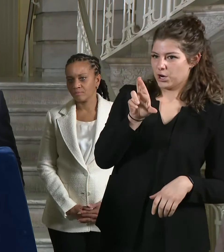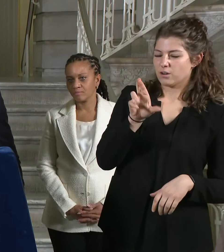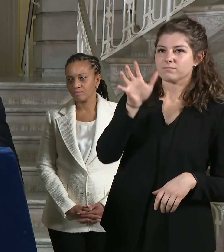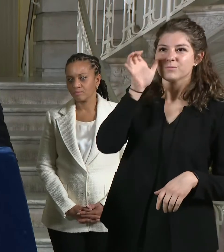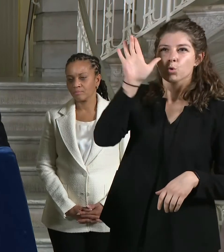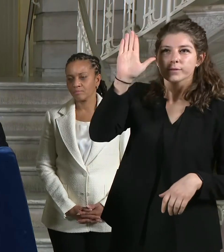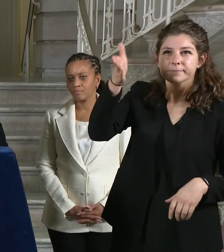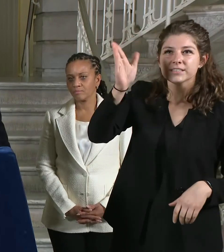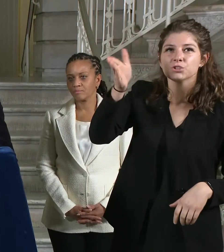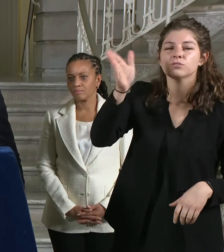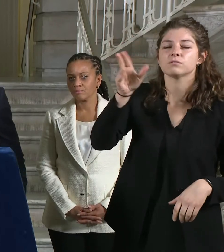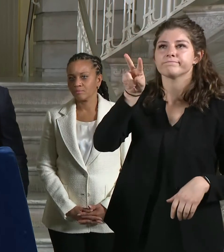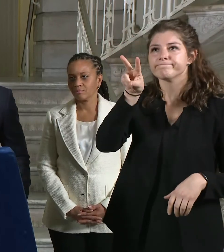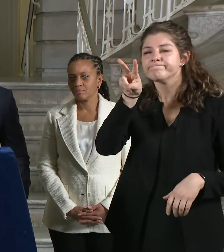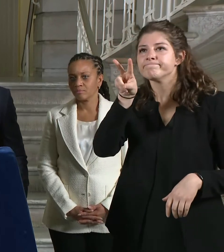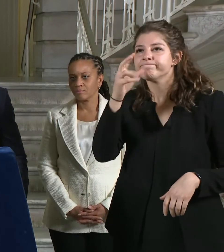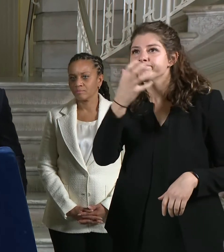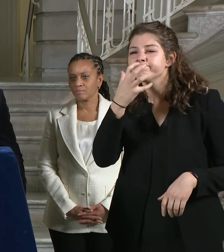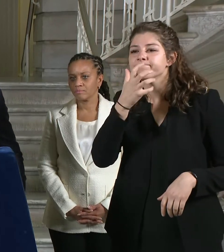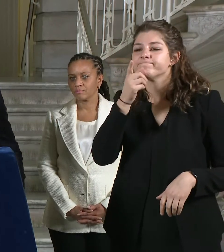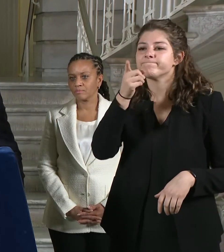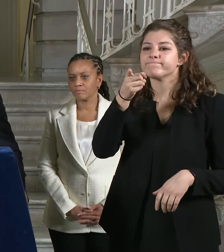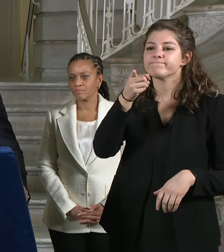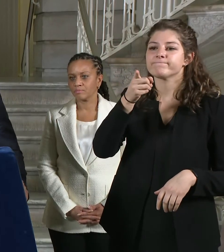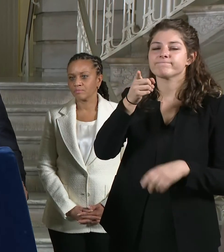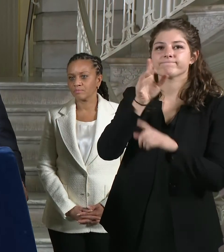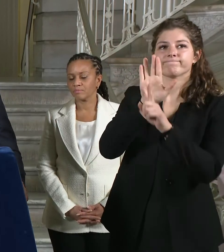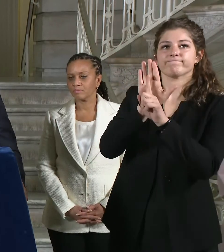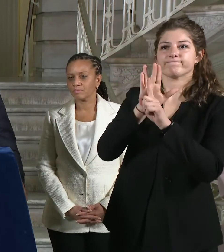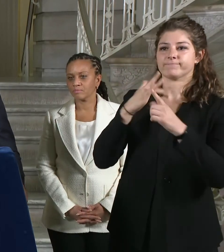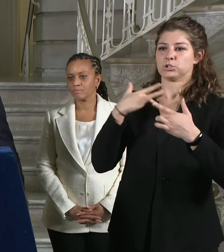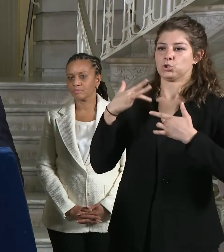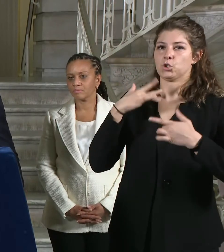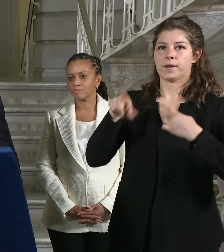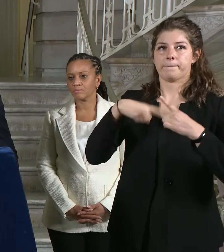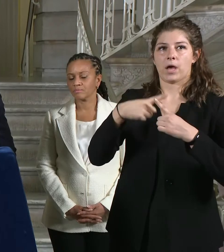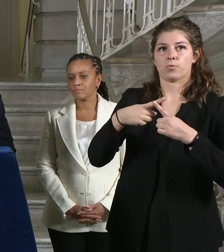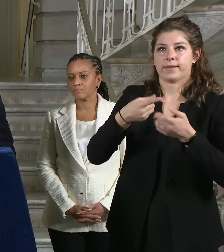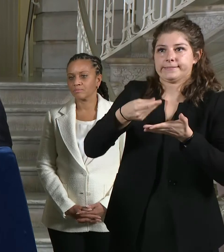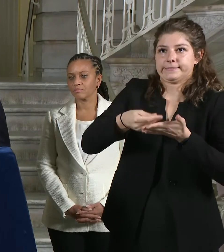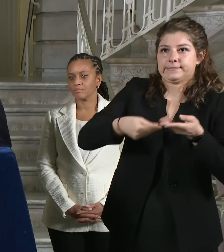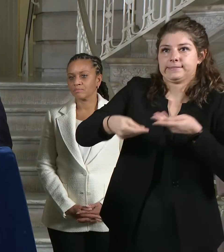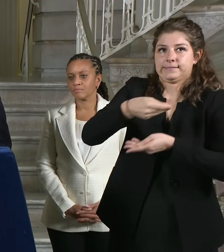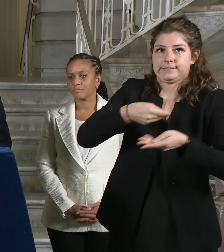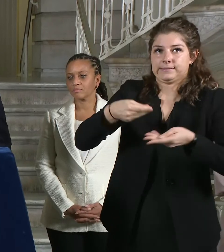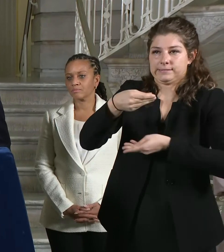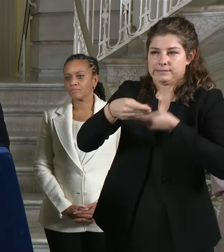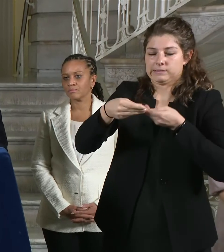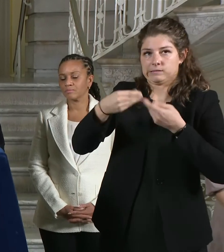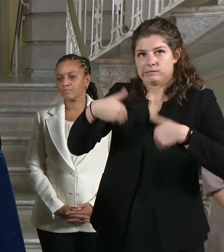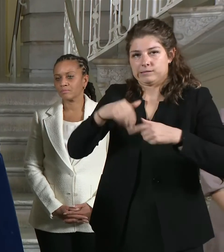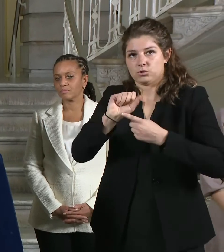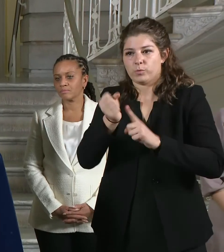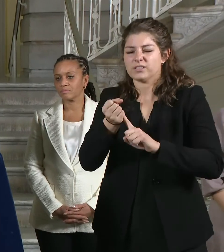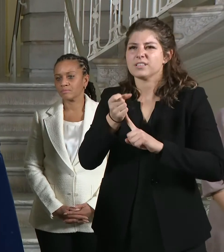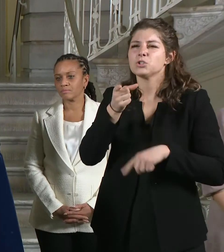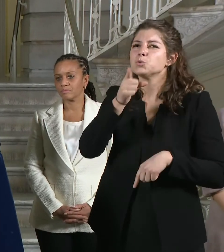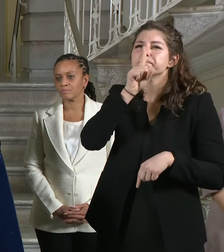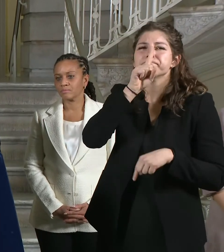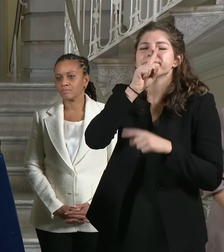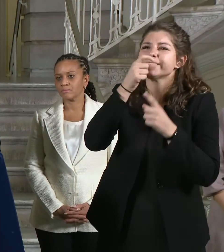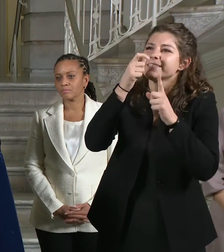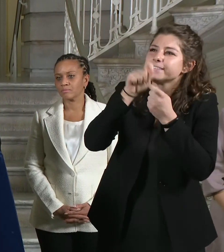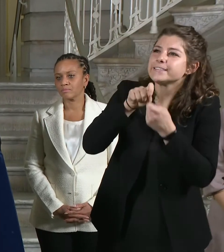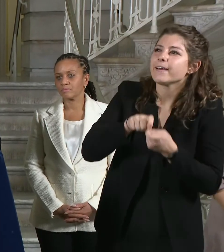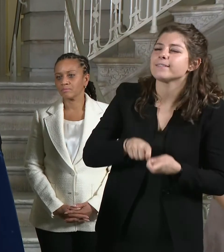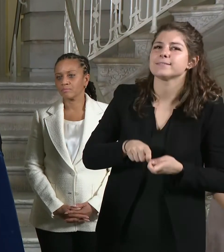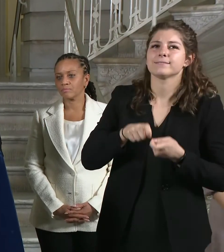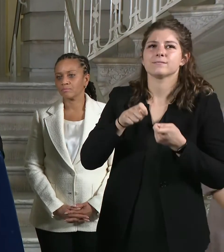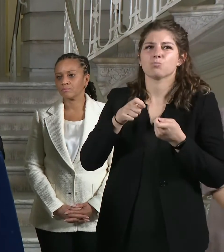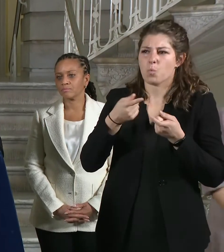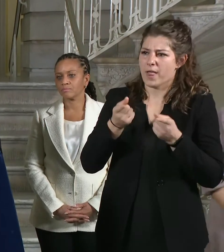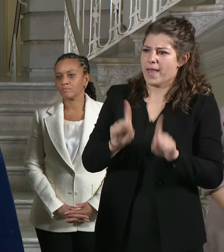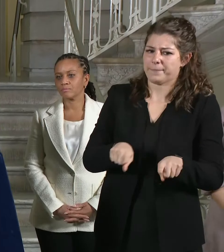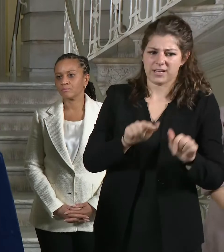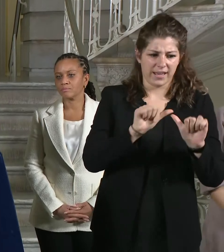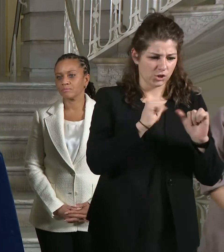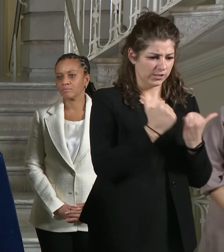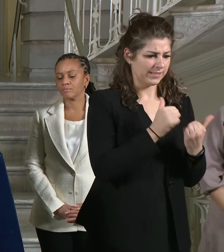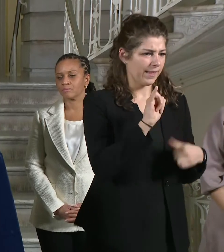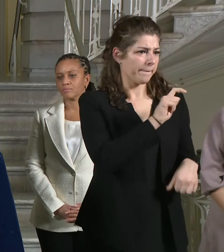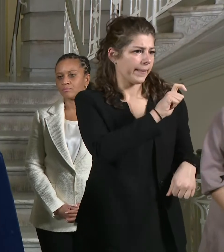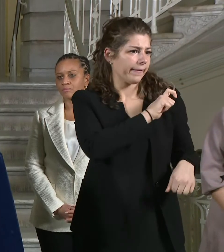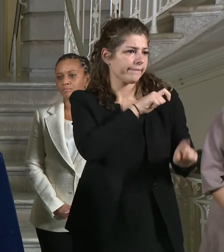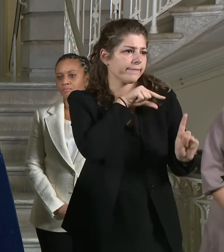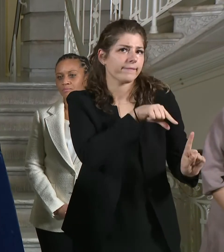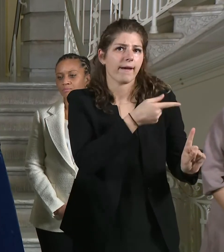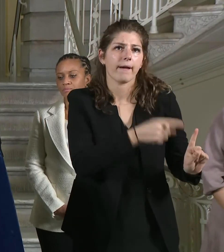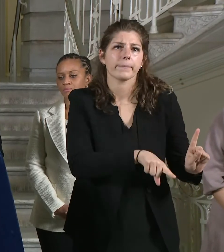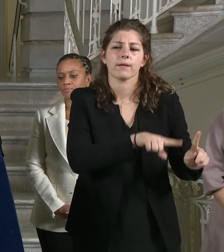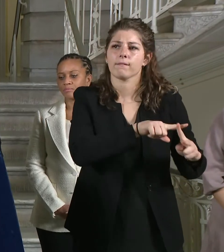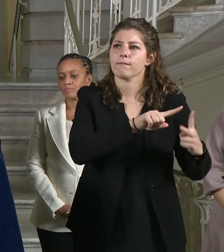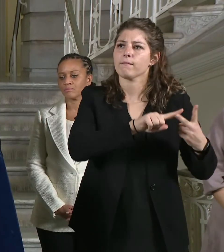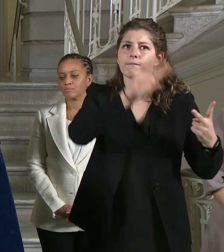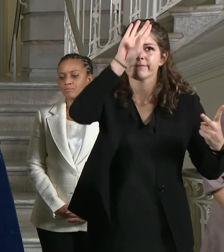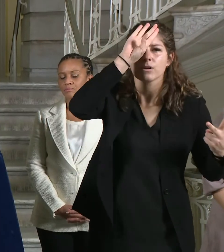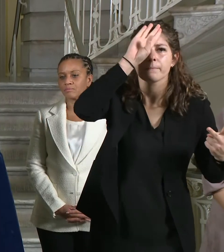YOU START IT?